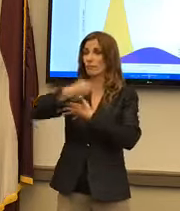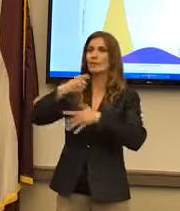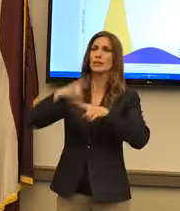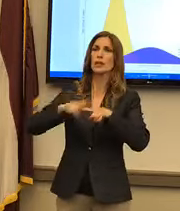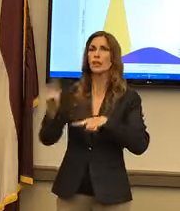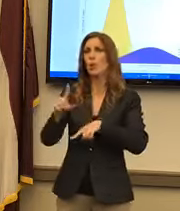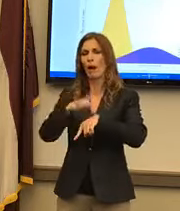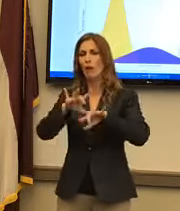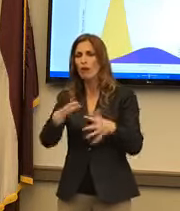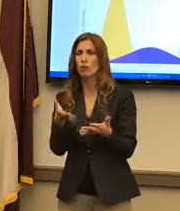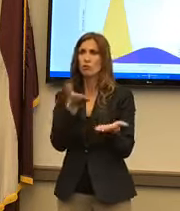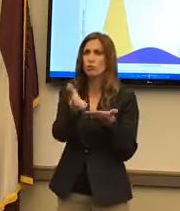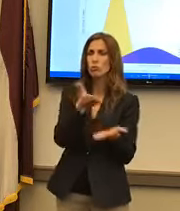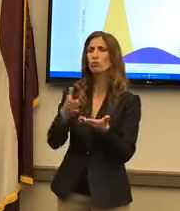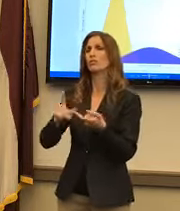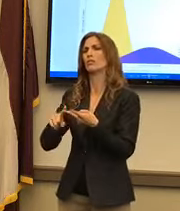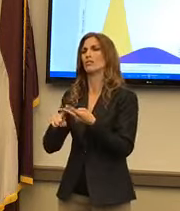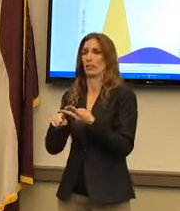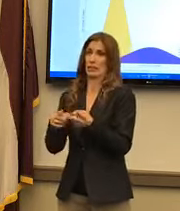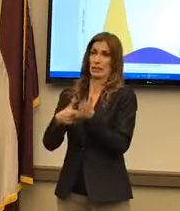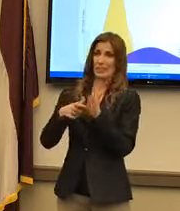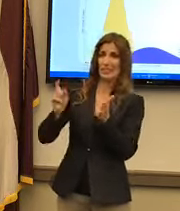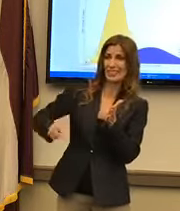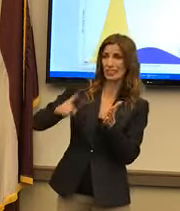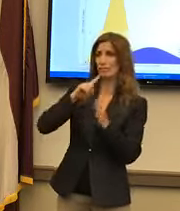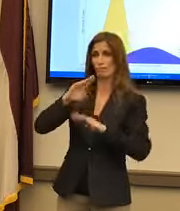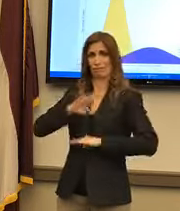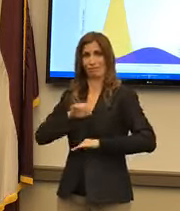serve the capacity to meet the higher demand for services and whether the